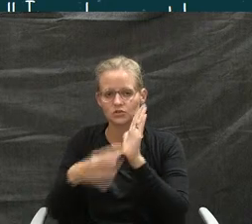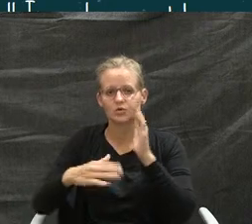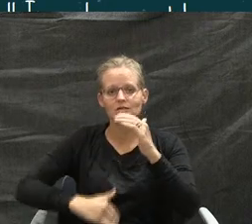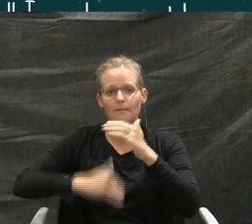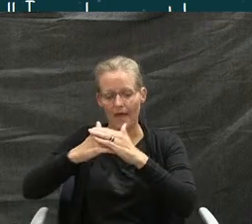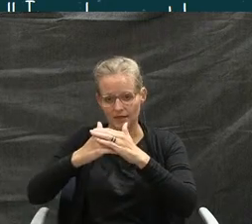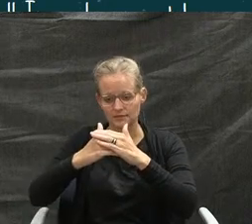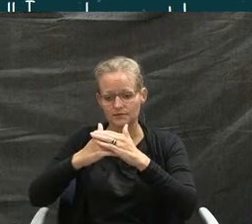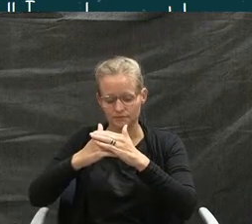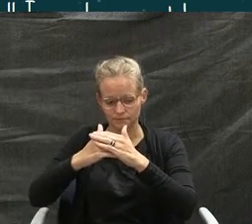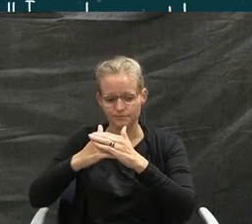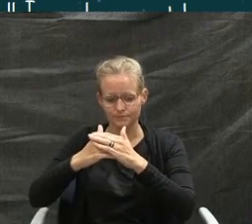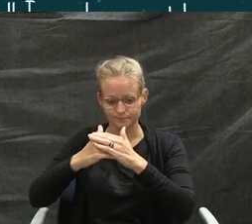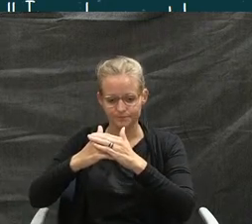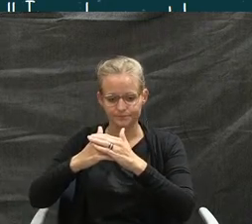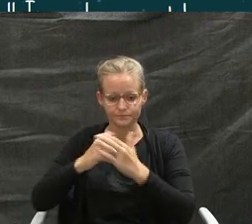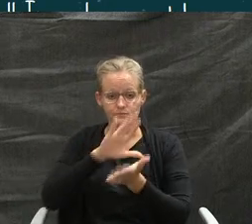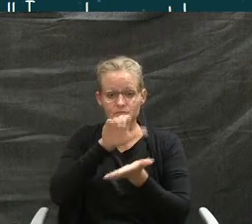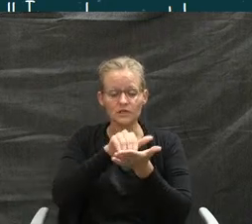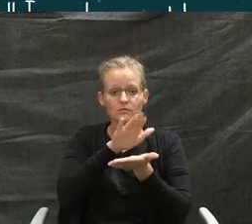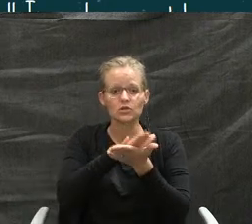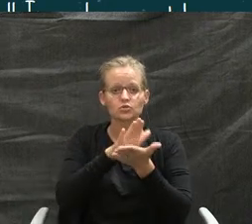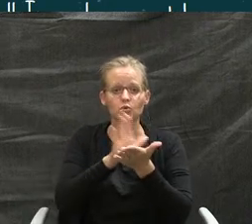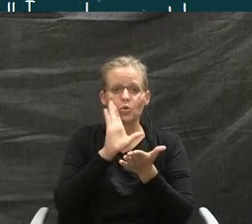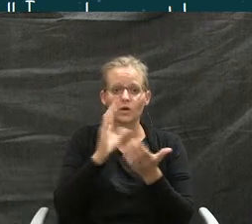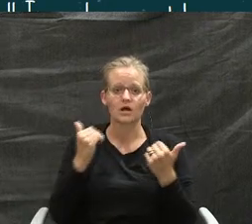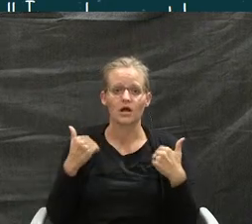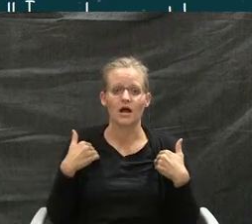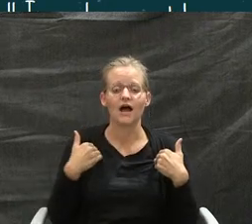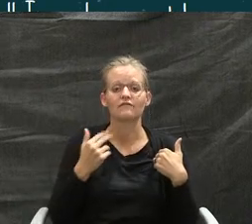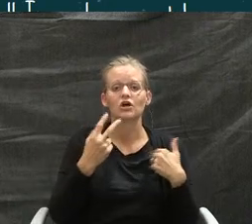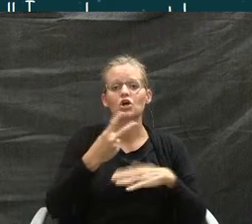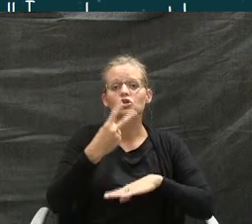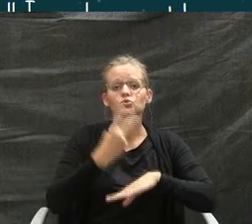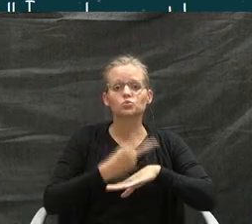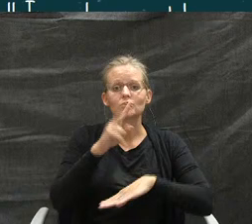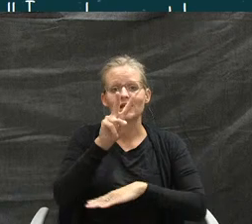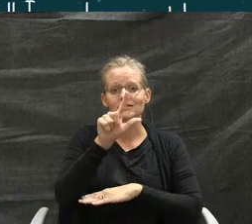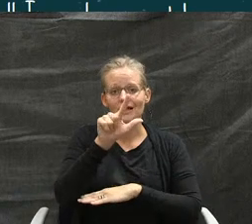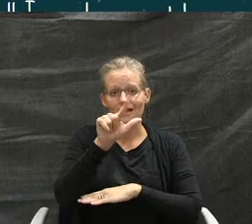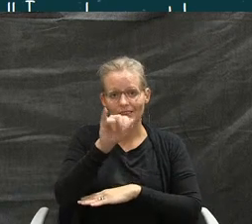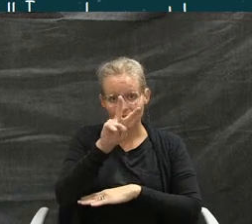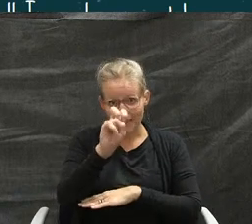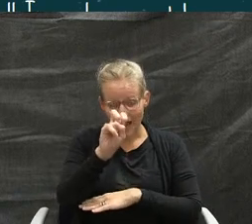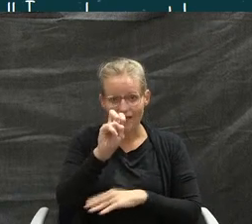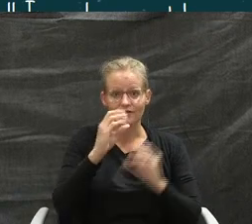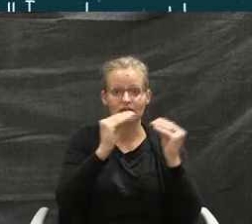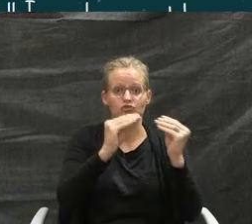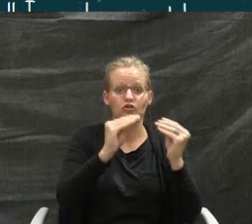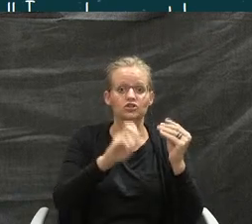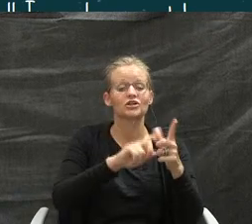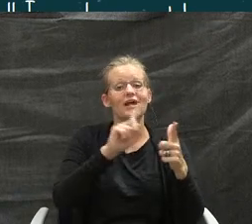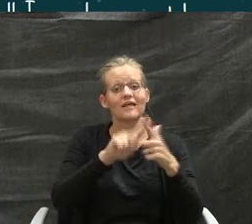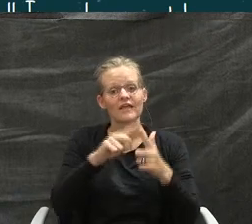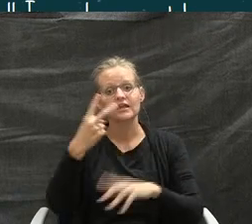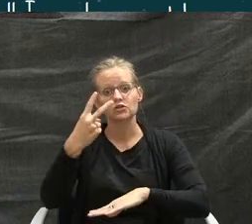into two teams going to school twice per week. There will be 2 days live instruction and then two days flip instruction on